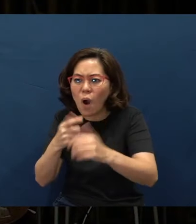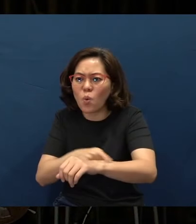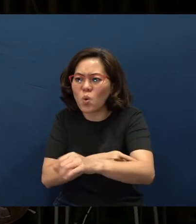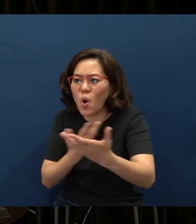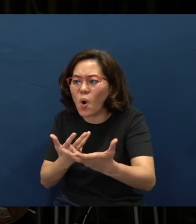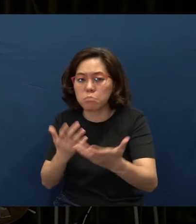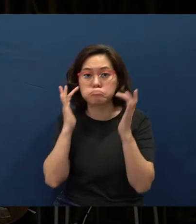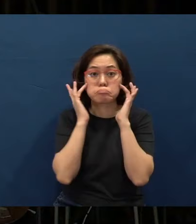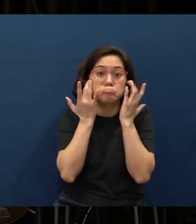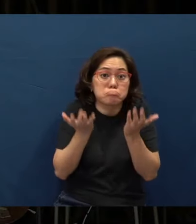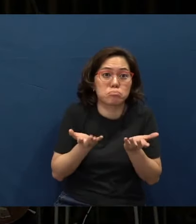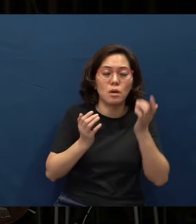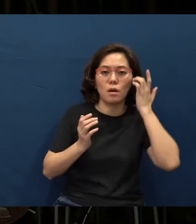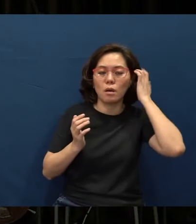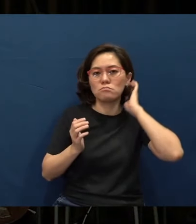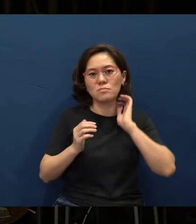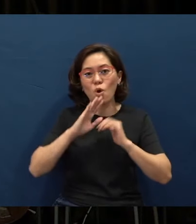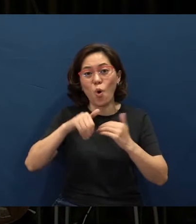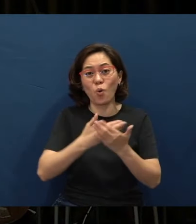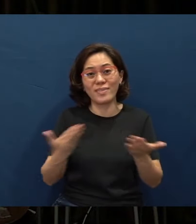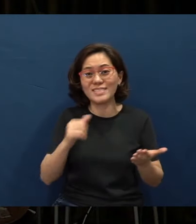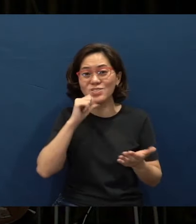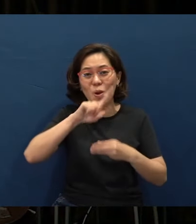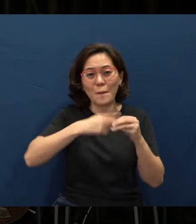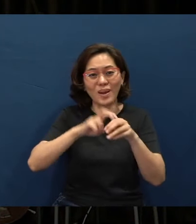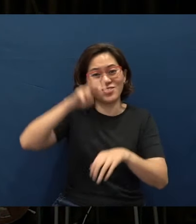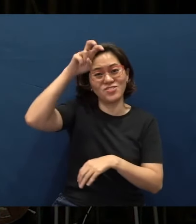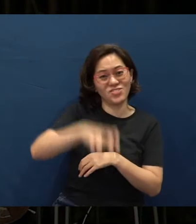In fact, the whole thing is not about (literally) jumping at all, right?